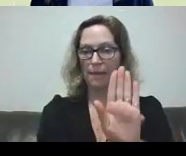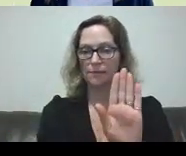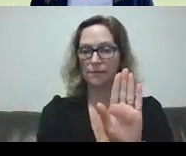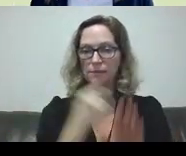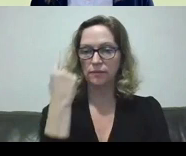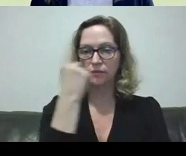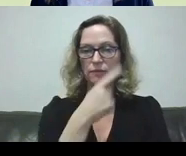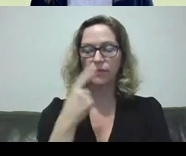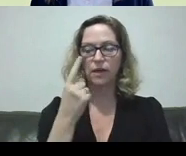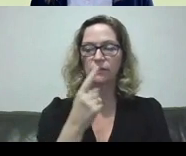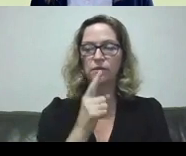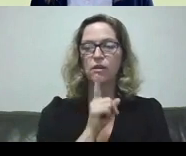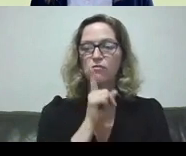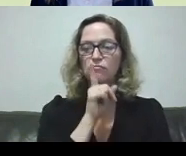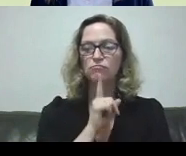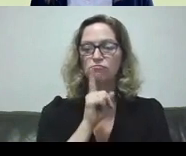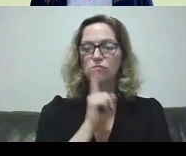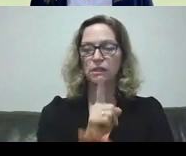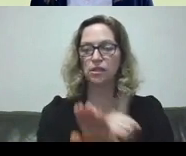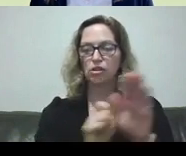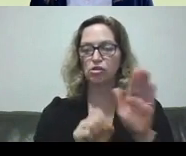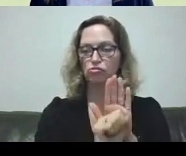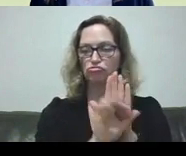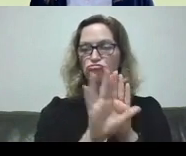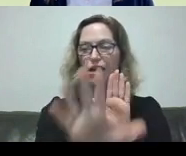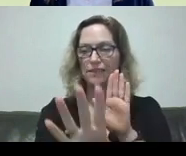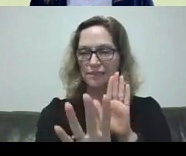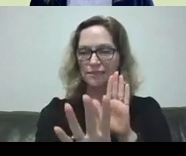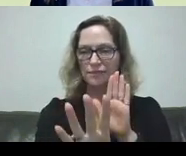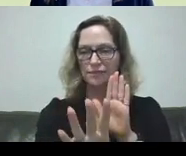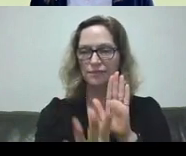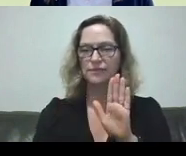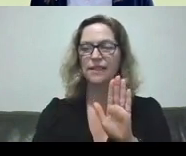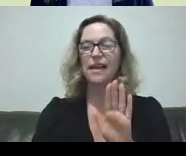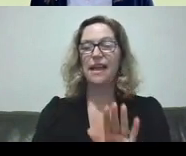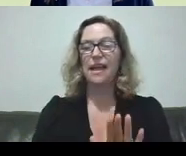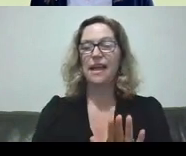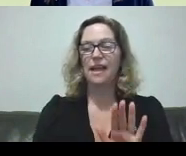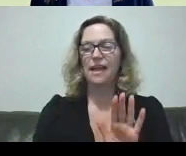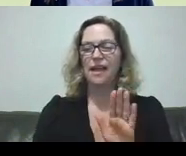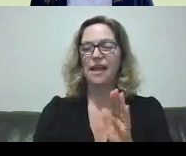aggressive face and in the middle is The Sweet Spot, that's the assertive face and